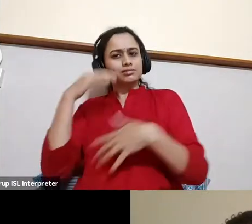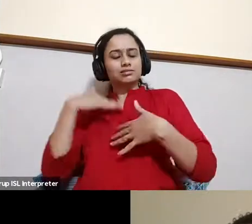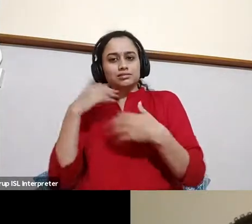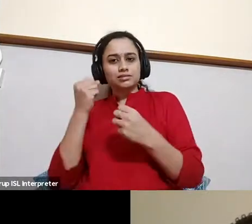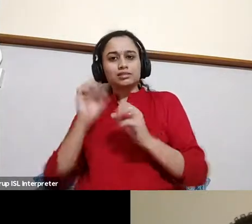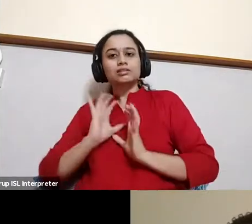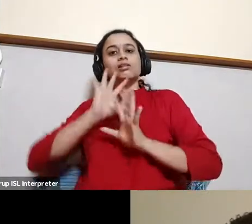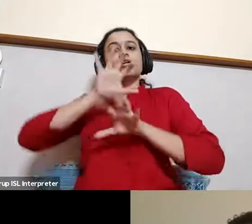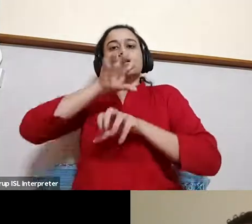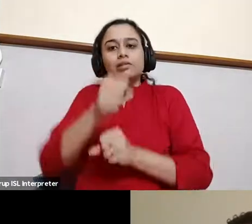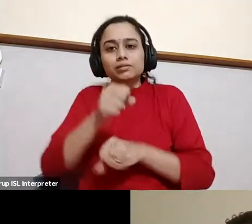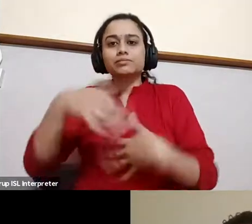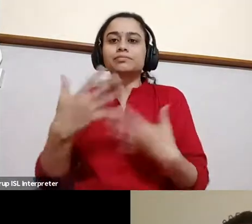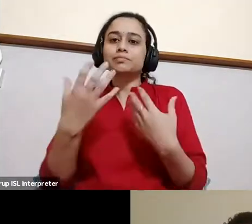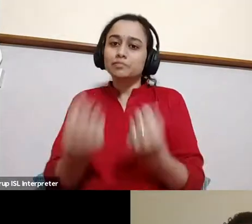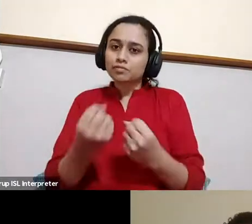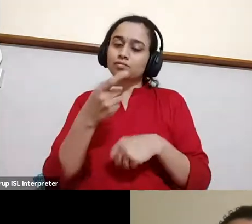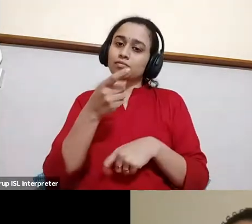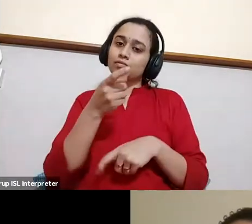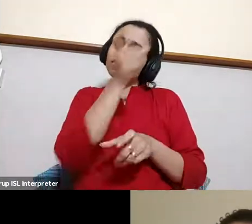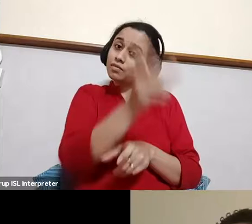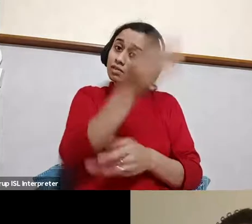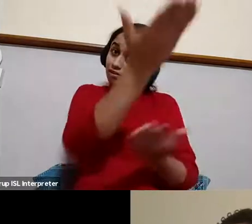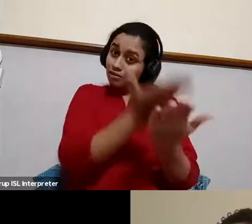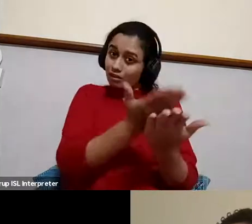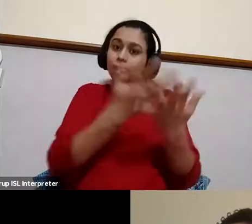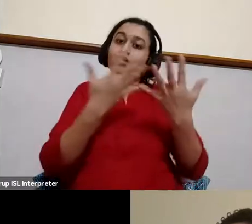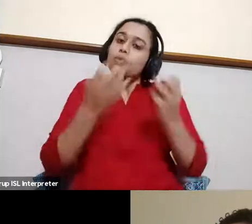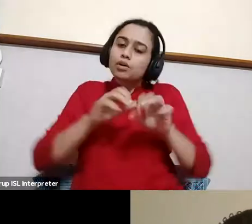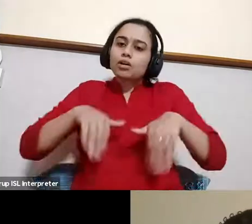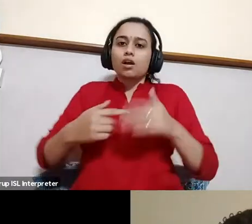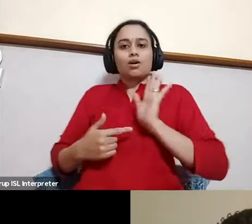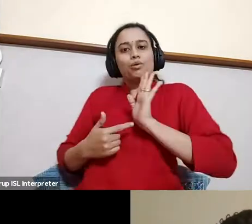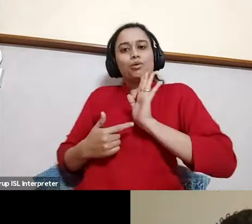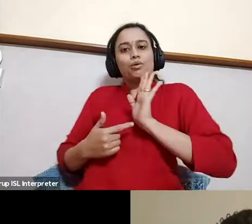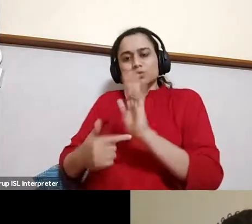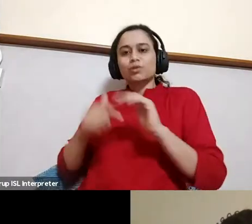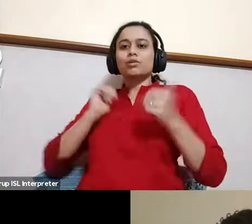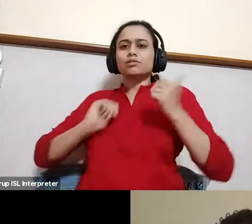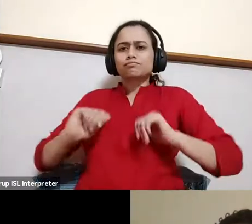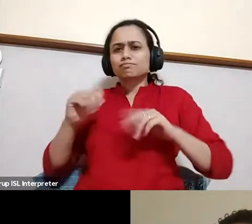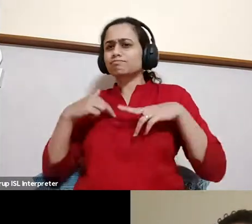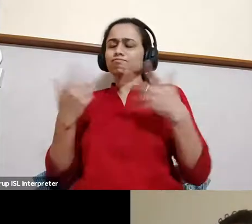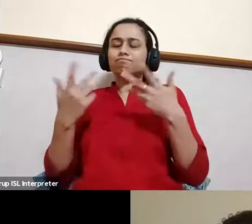the way in which his sitters wanted to be seen sometimes even miming poses but he does